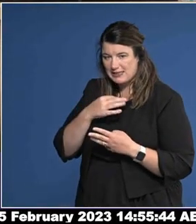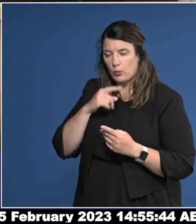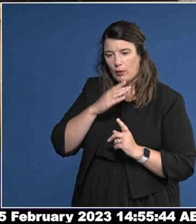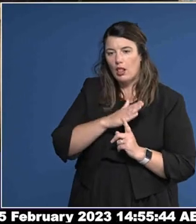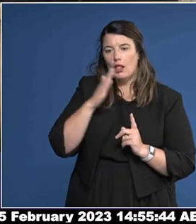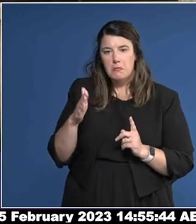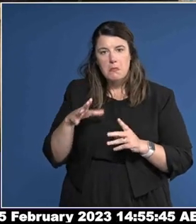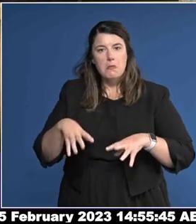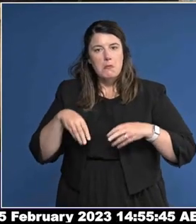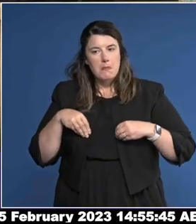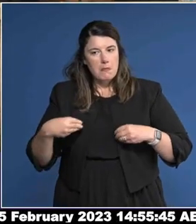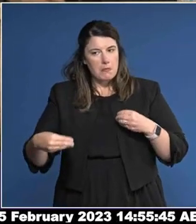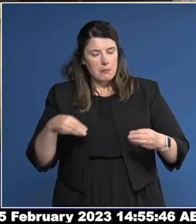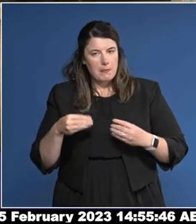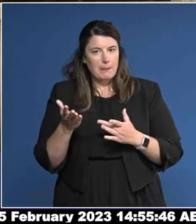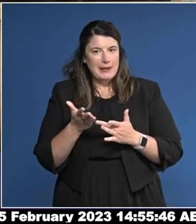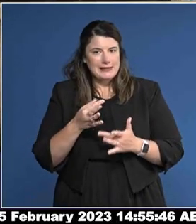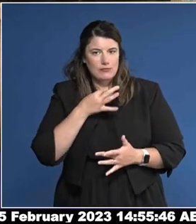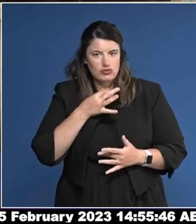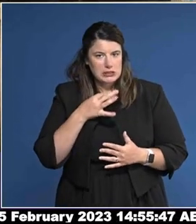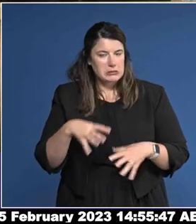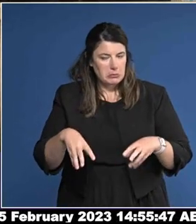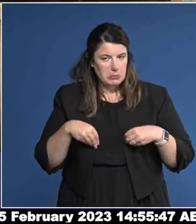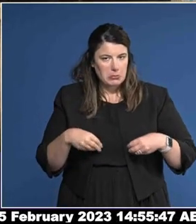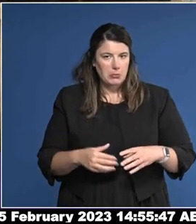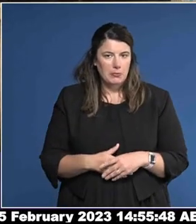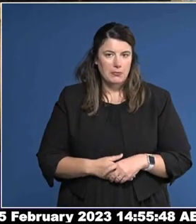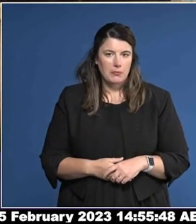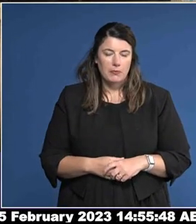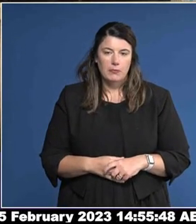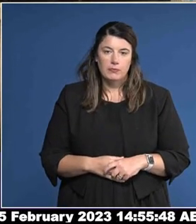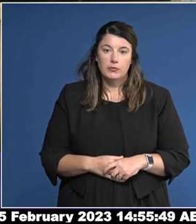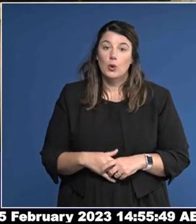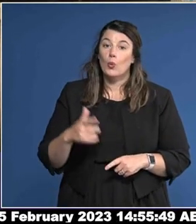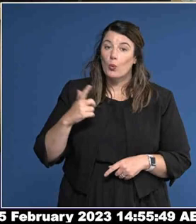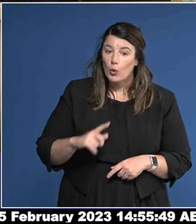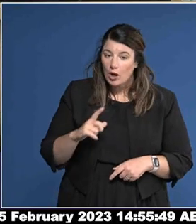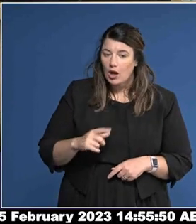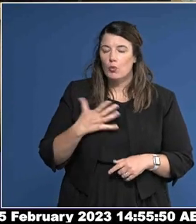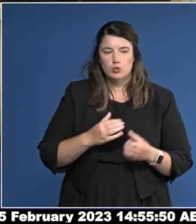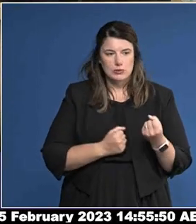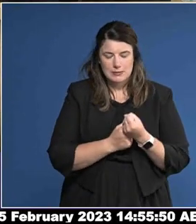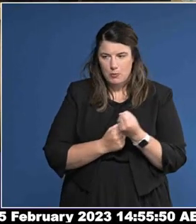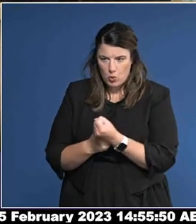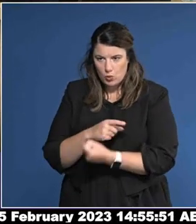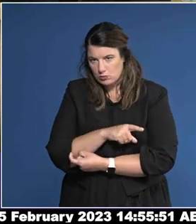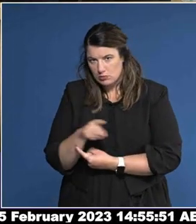And the reason for that is that we want to enable people to take risks where that's